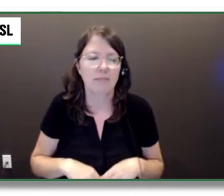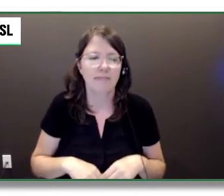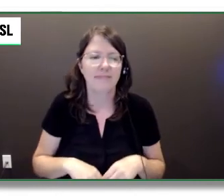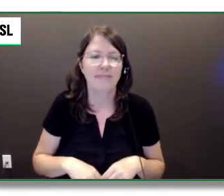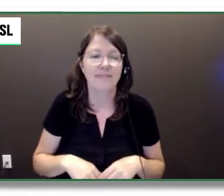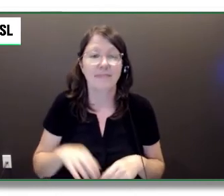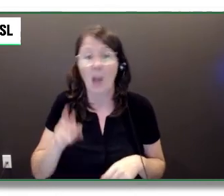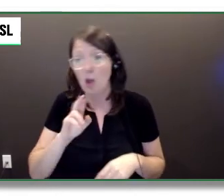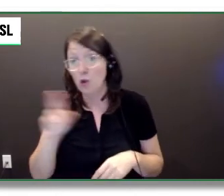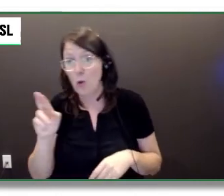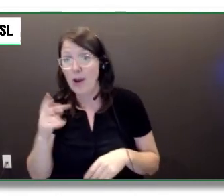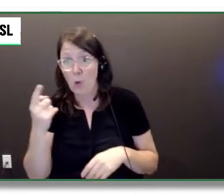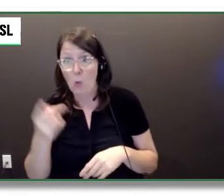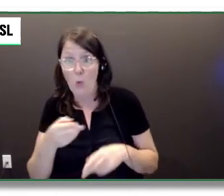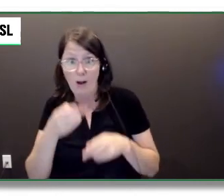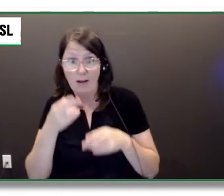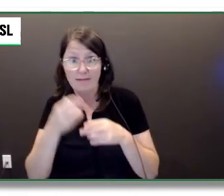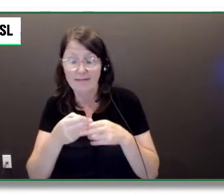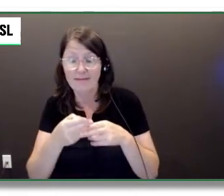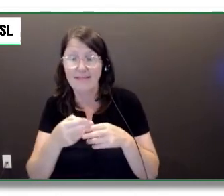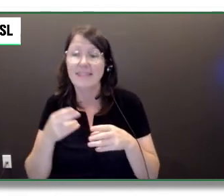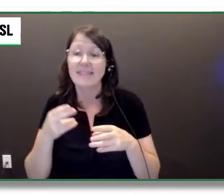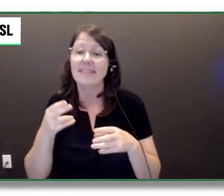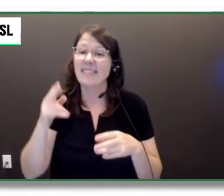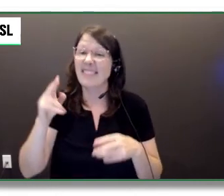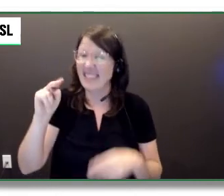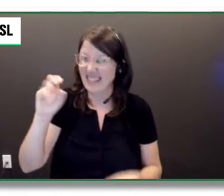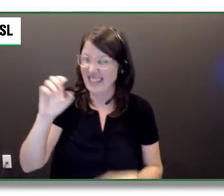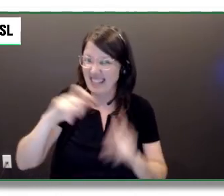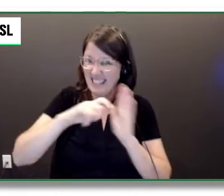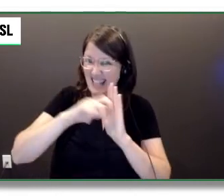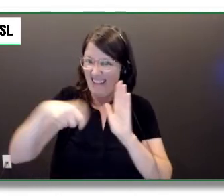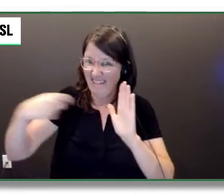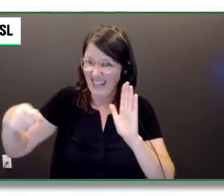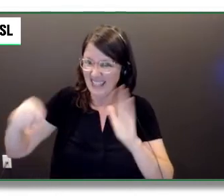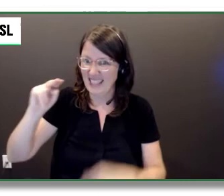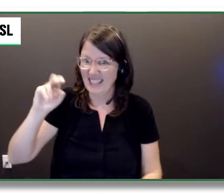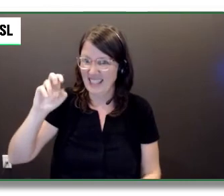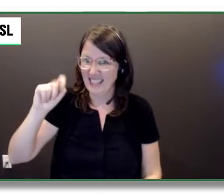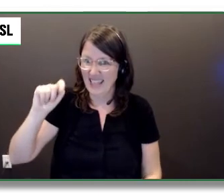It's on Netflix but they've also made it more freely available on YouTube.